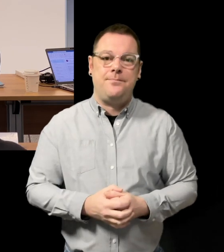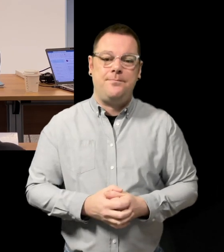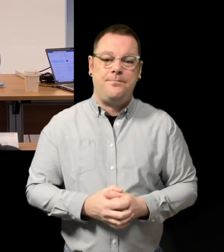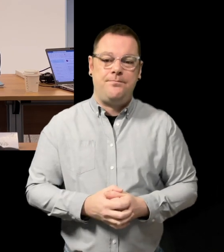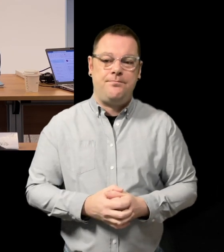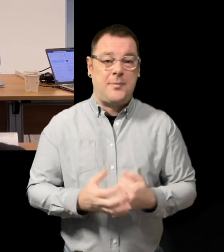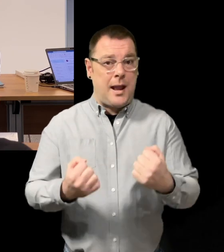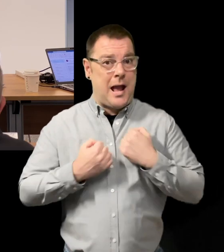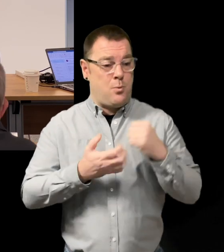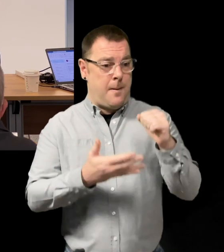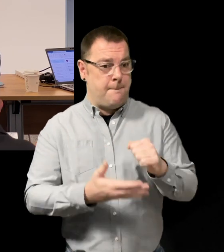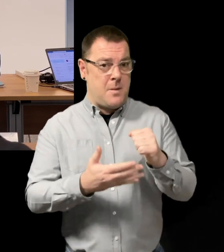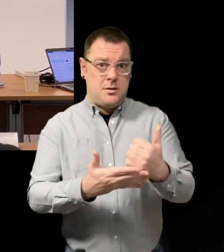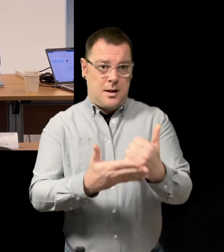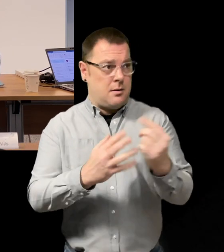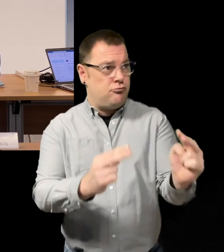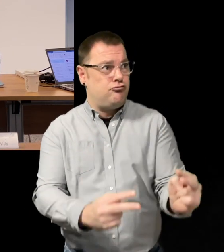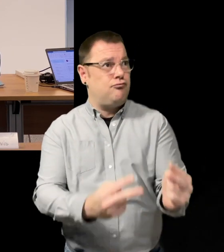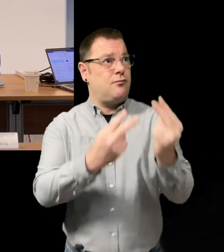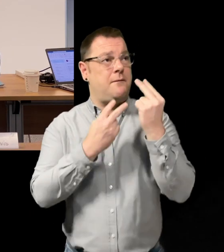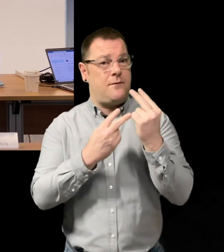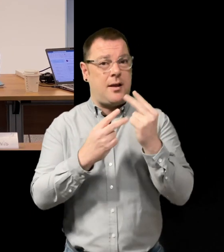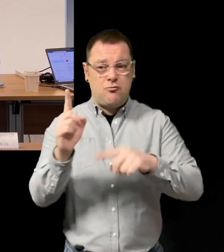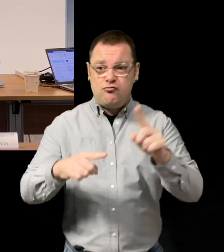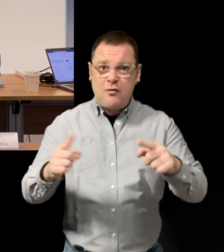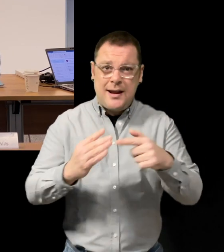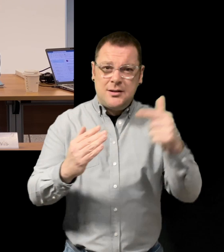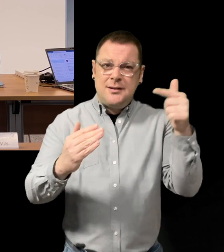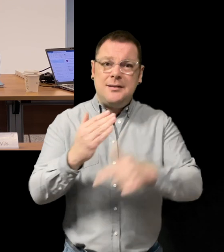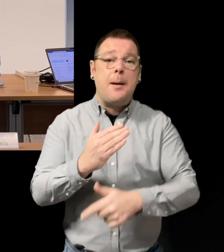Setting out our budget helps us reflect on the range and depth of services